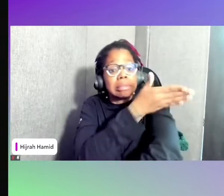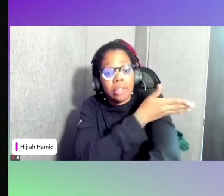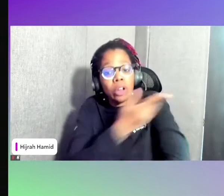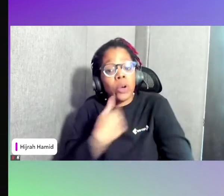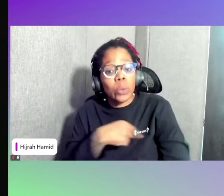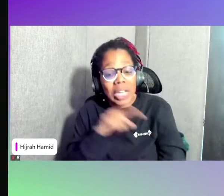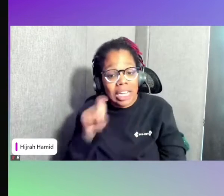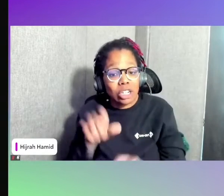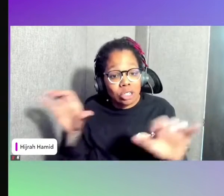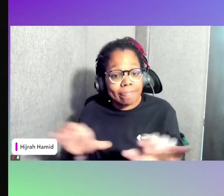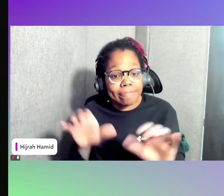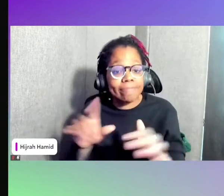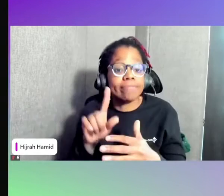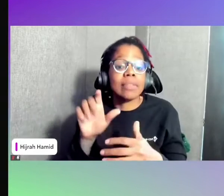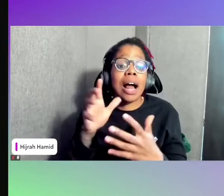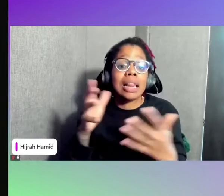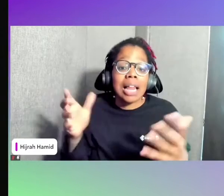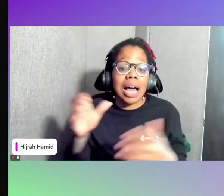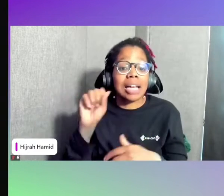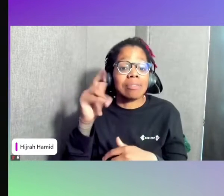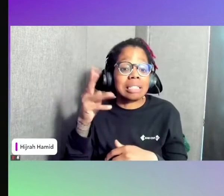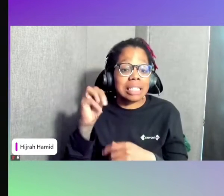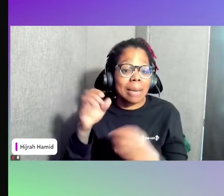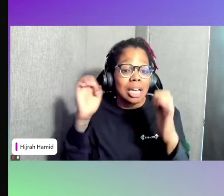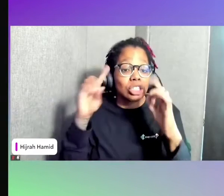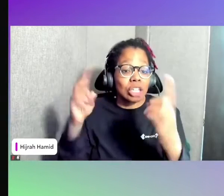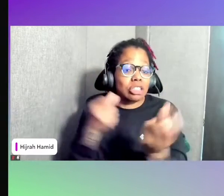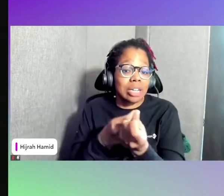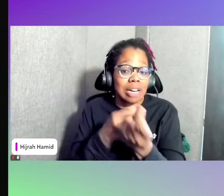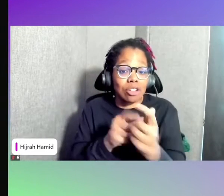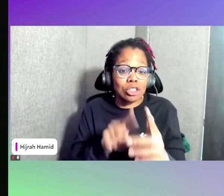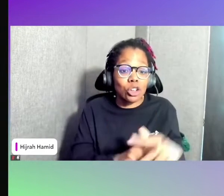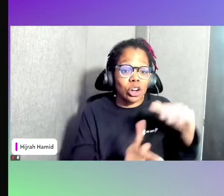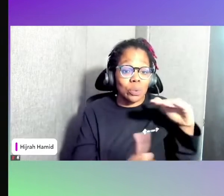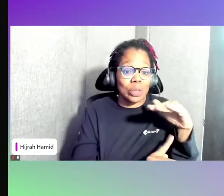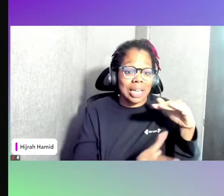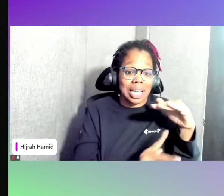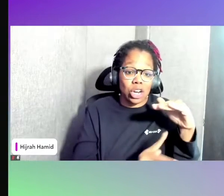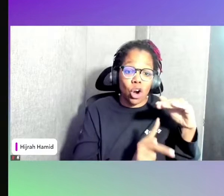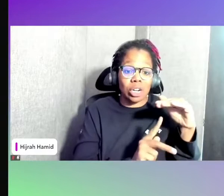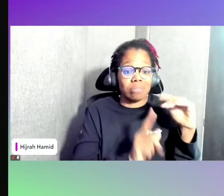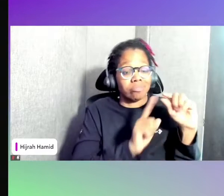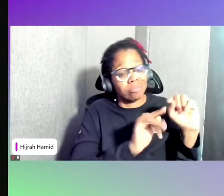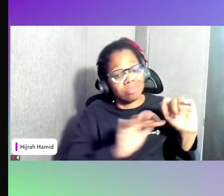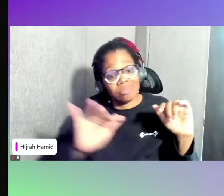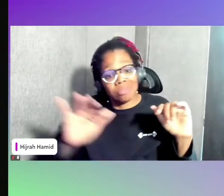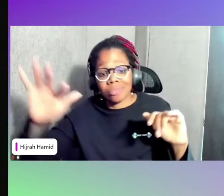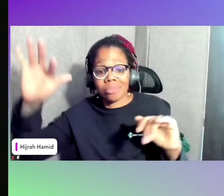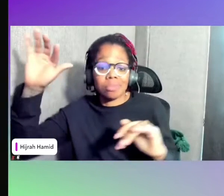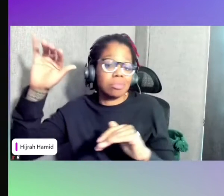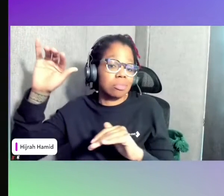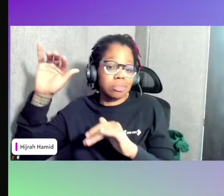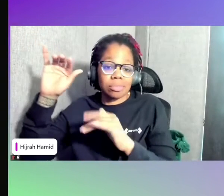remarkable. Let's let's just leave it at that. So in order to get where we need to be, we need to do all kinds of stem education